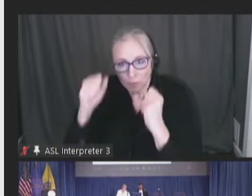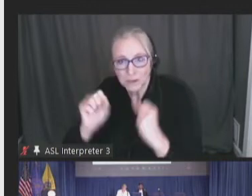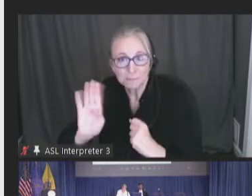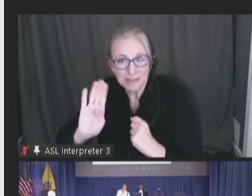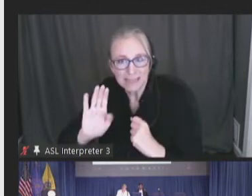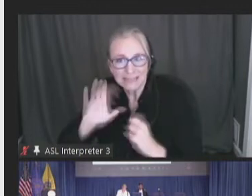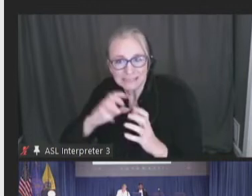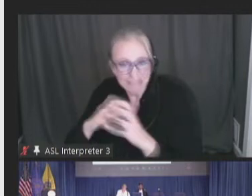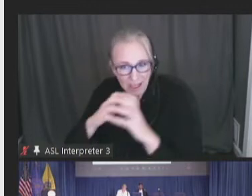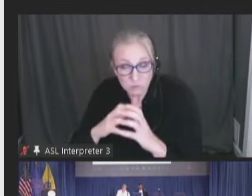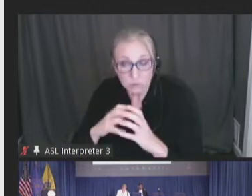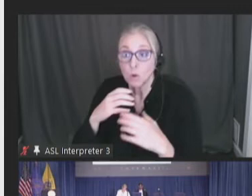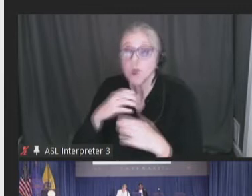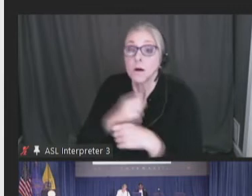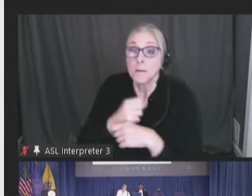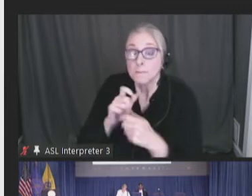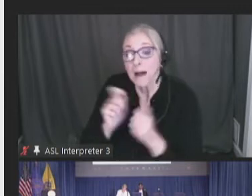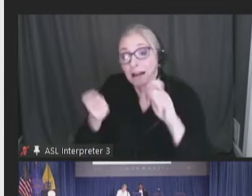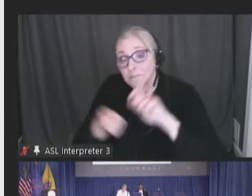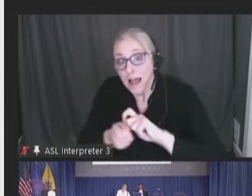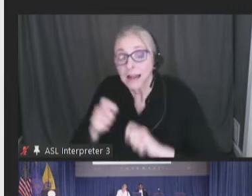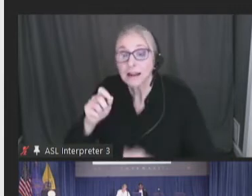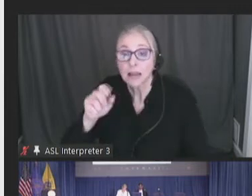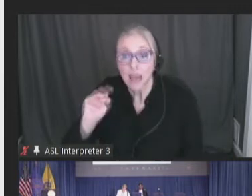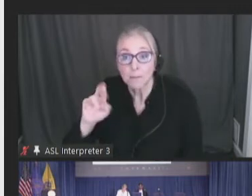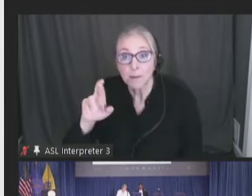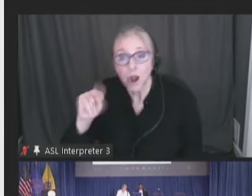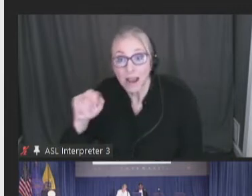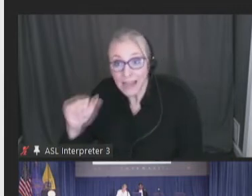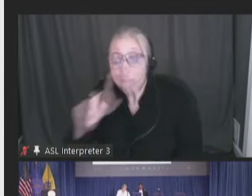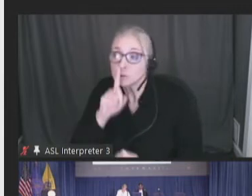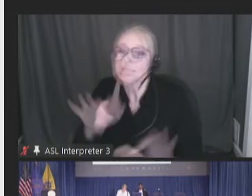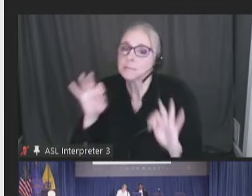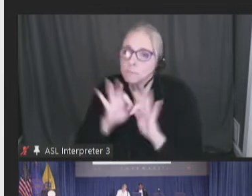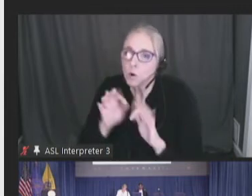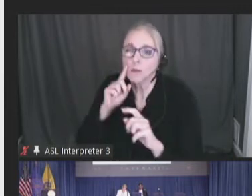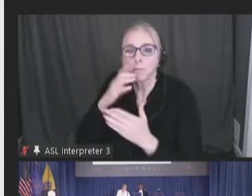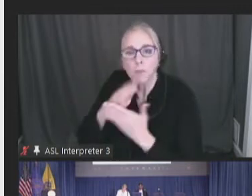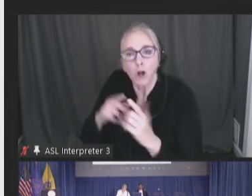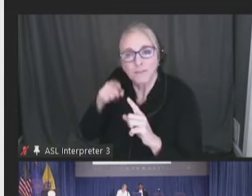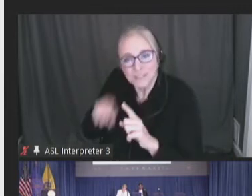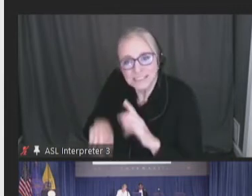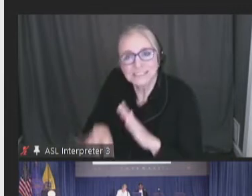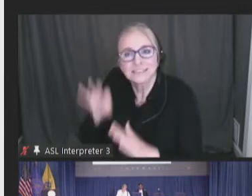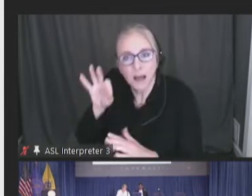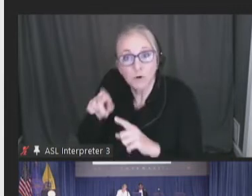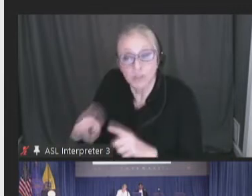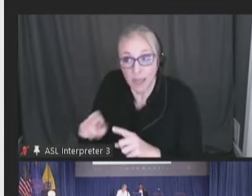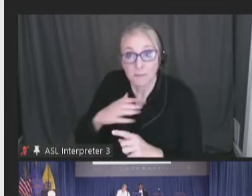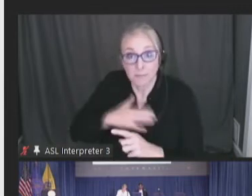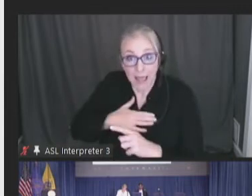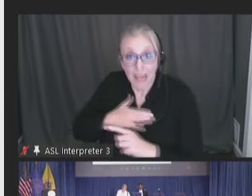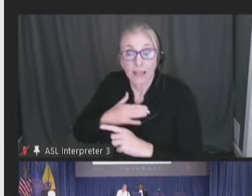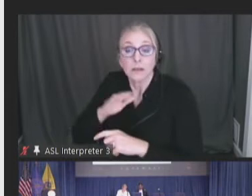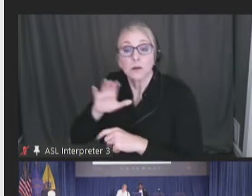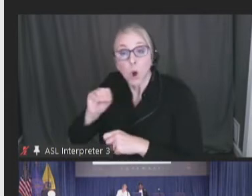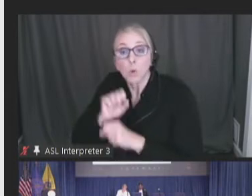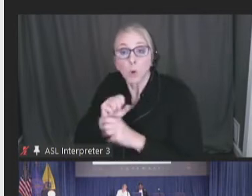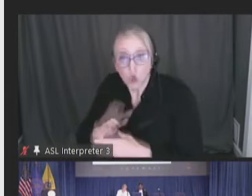modified mRNA is an important component of this discovery that my colleague, Drew Weissman and